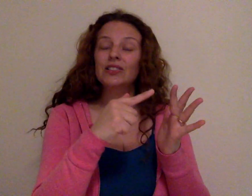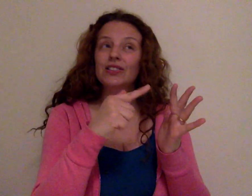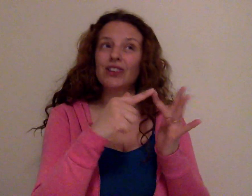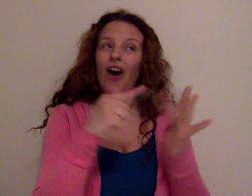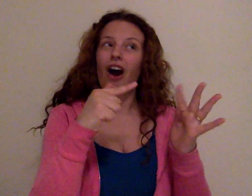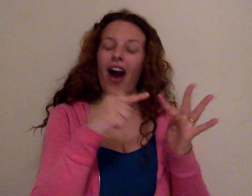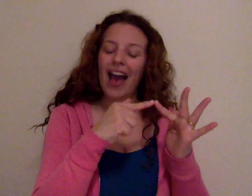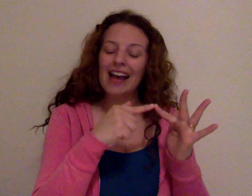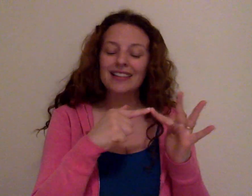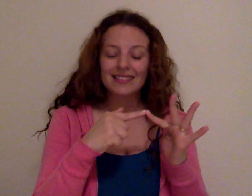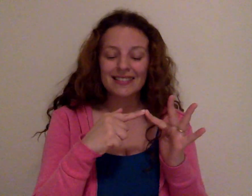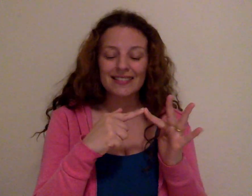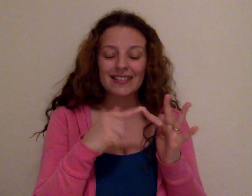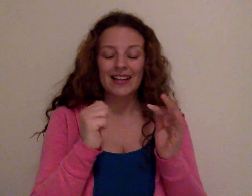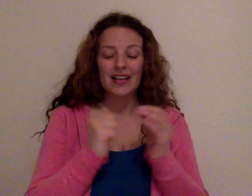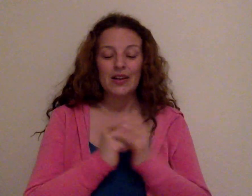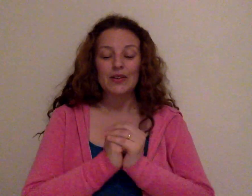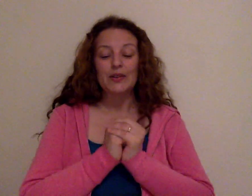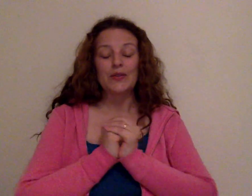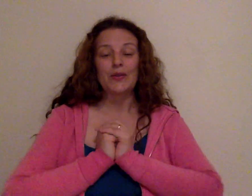Tie